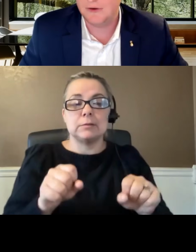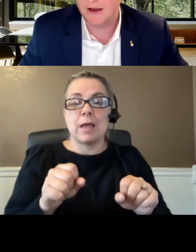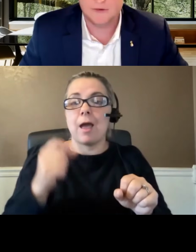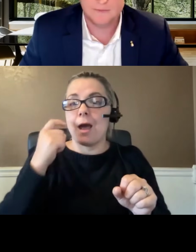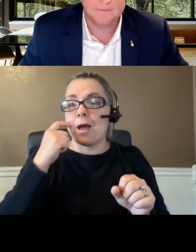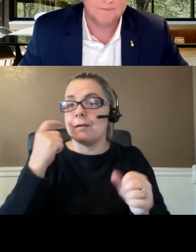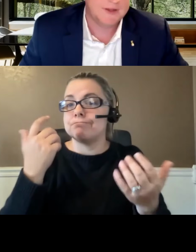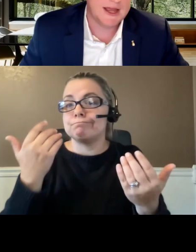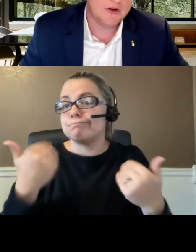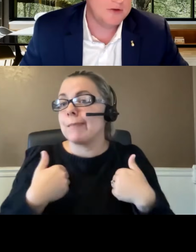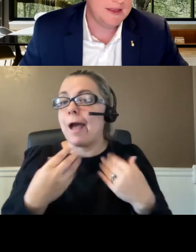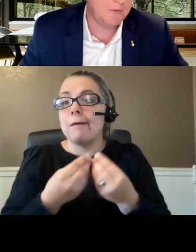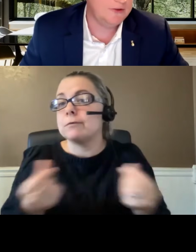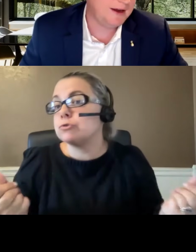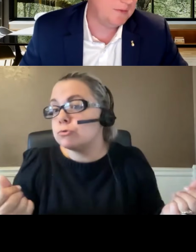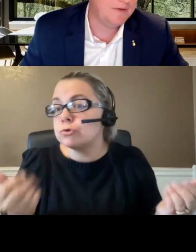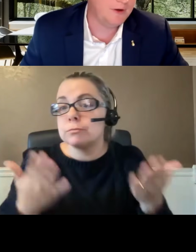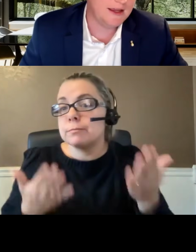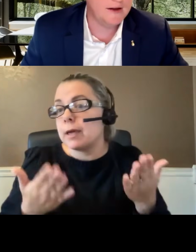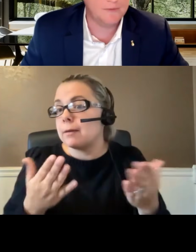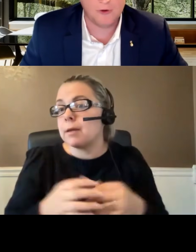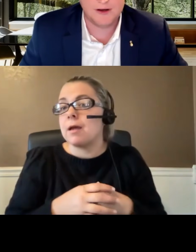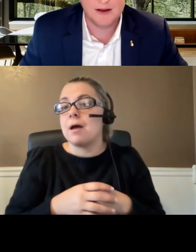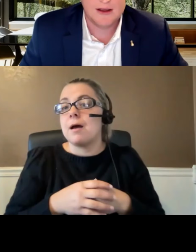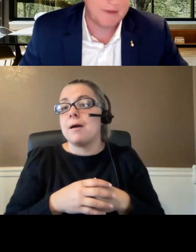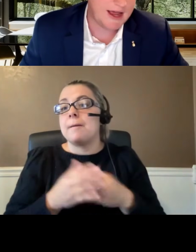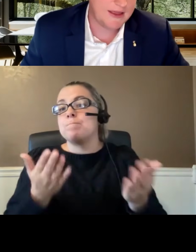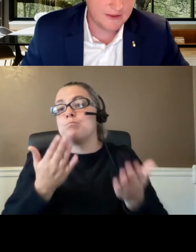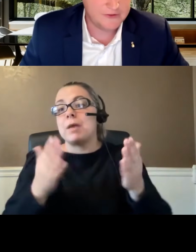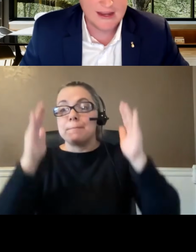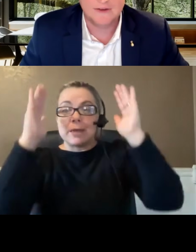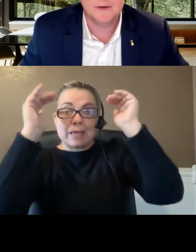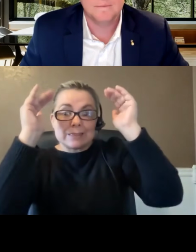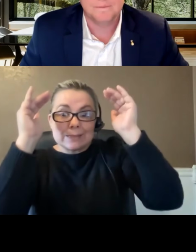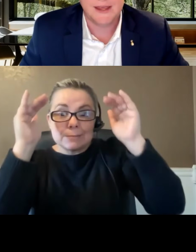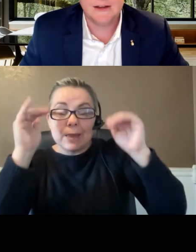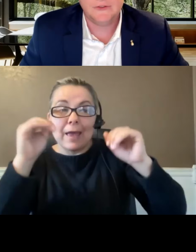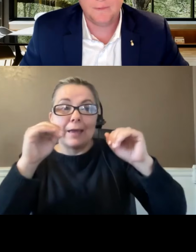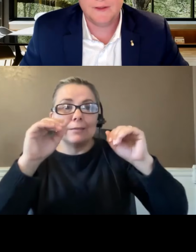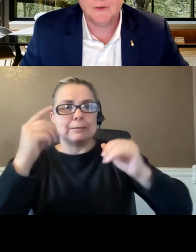be addressed. It could be that we expect to be fully conformant by this date and it's something